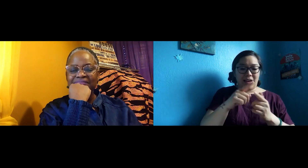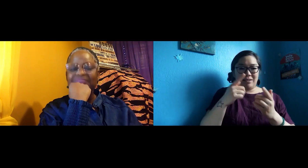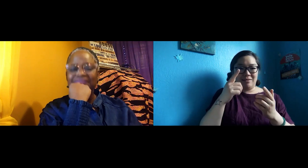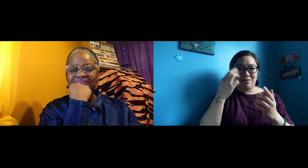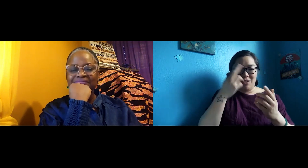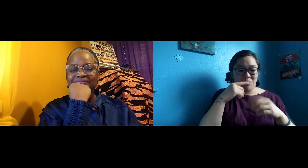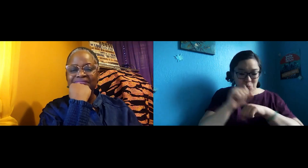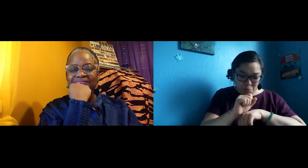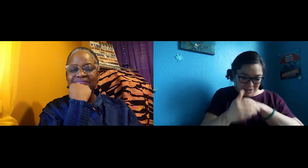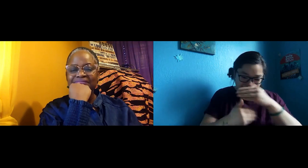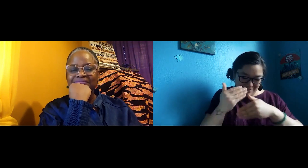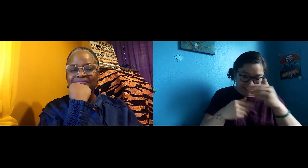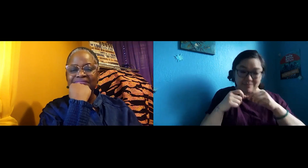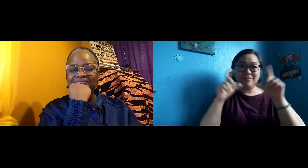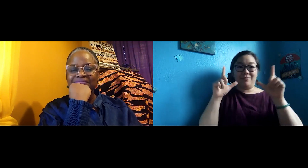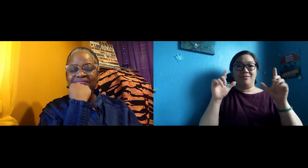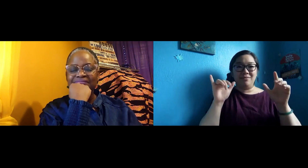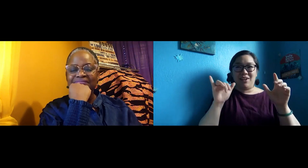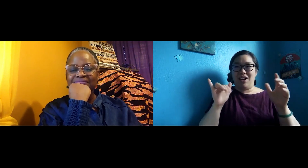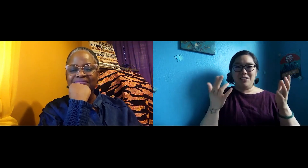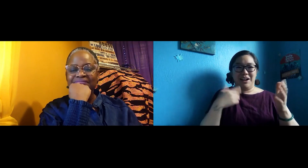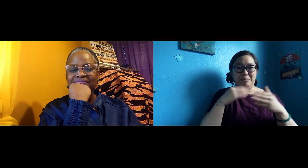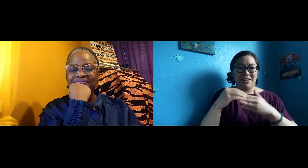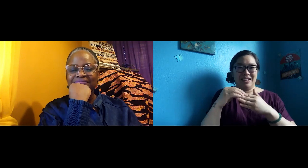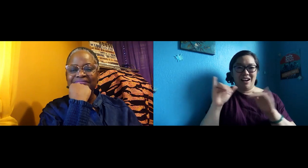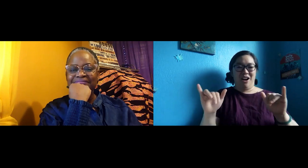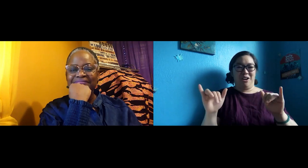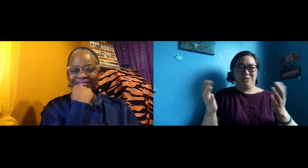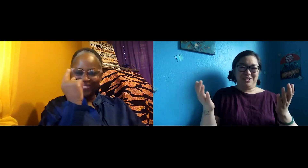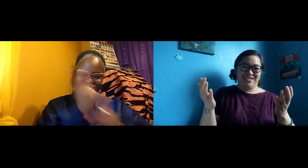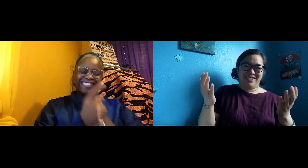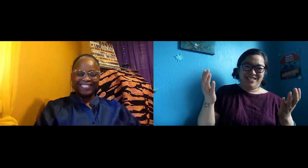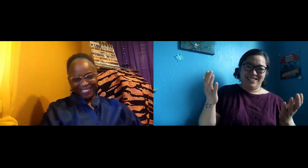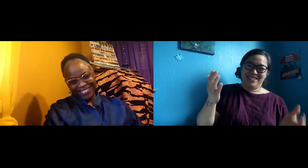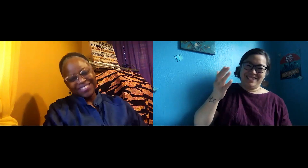because I just wanted to do - I wanted to give back to the community, and then I realized once